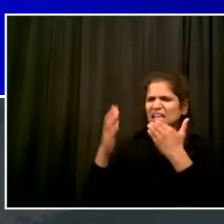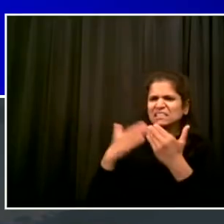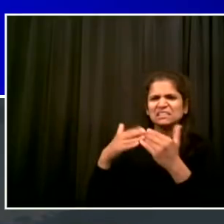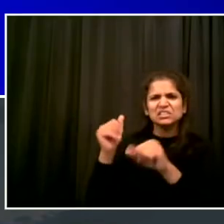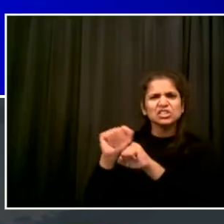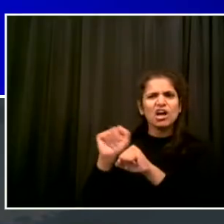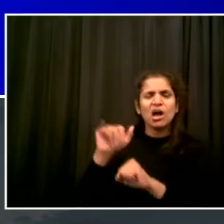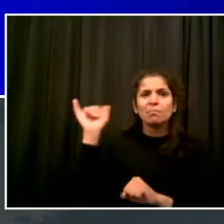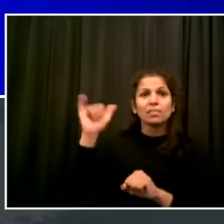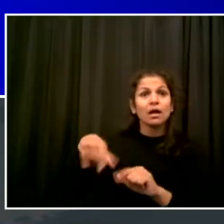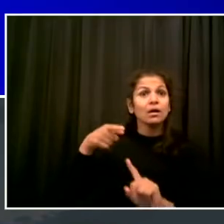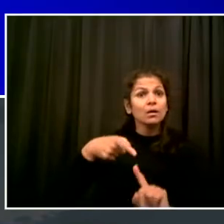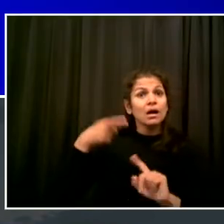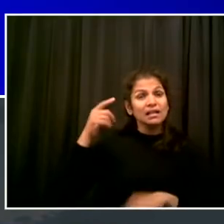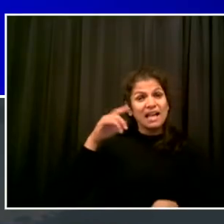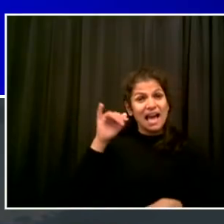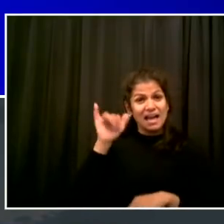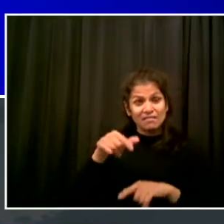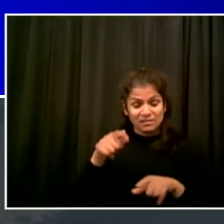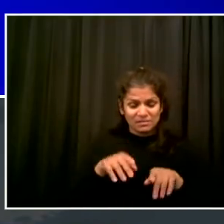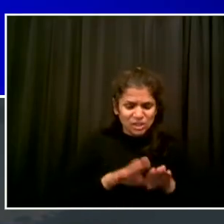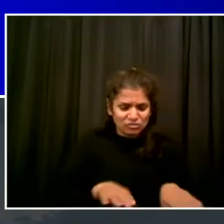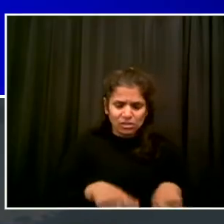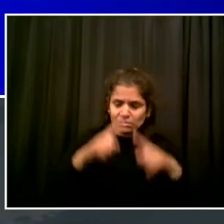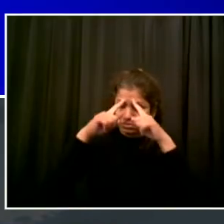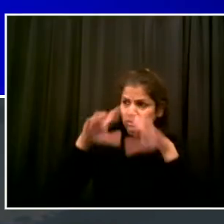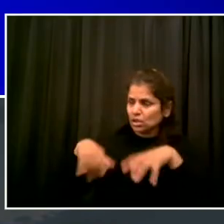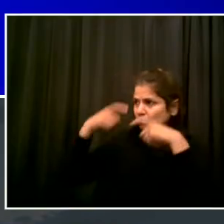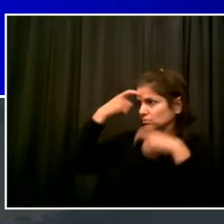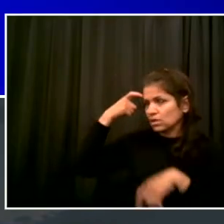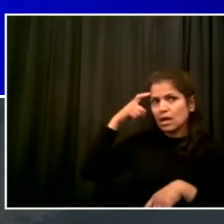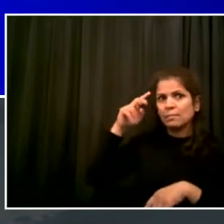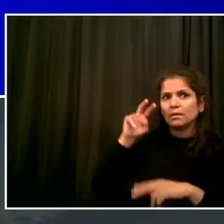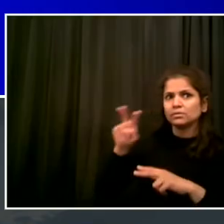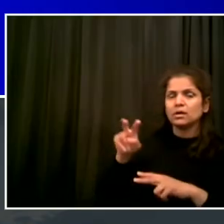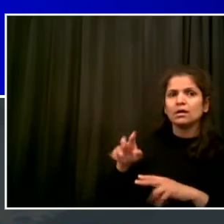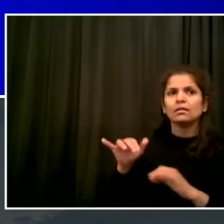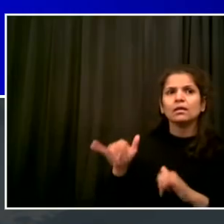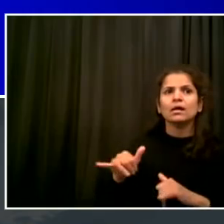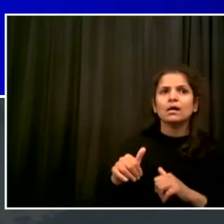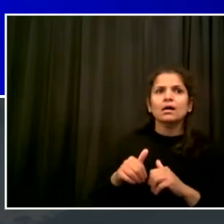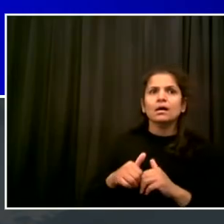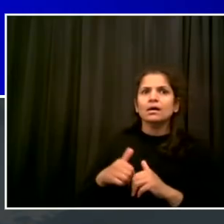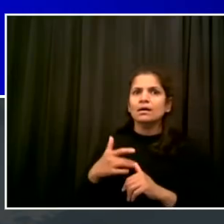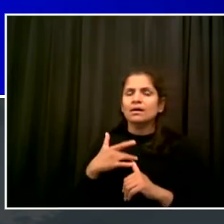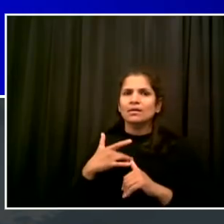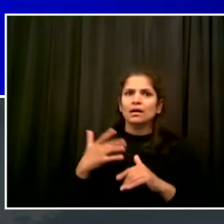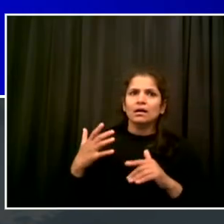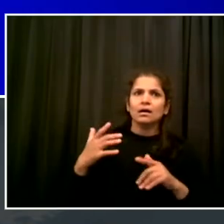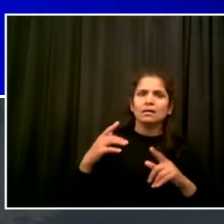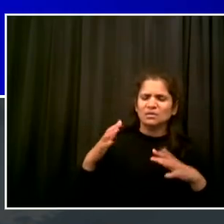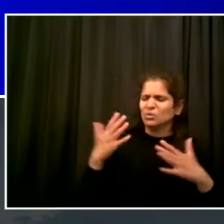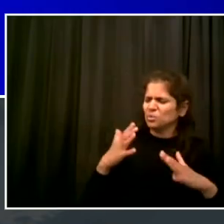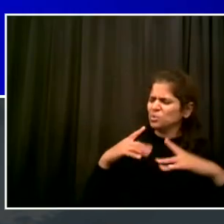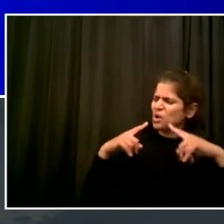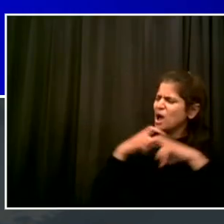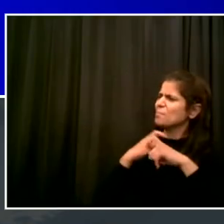LEOF KIDS. AND UNDER VY ER COMPLEX